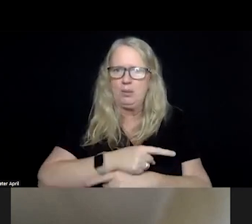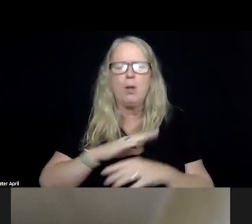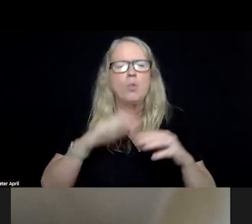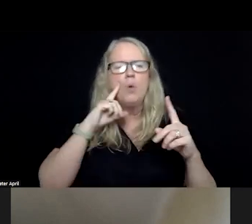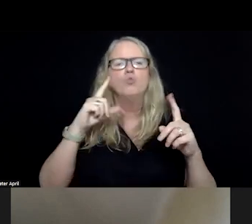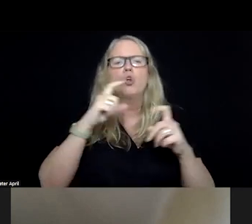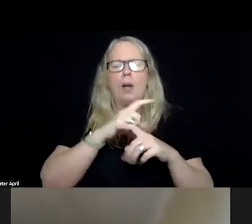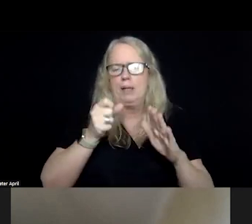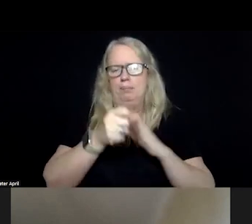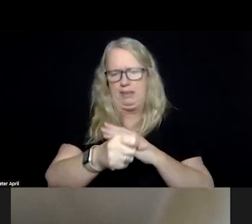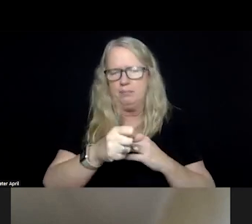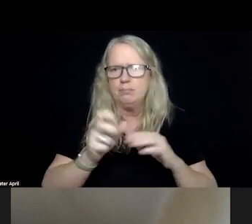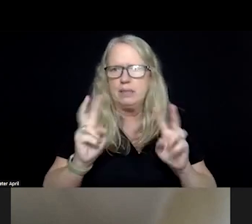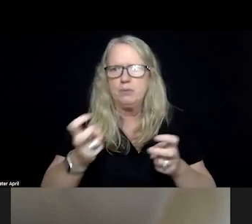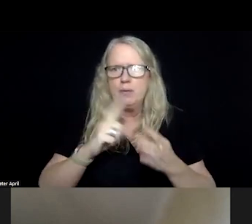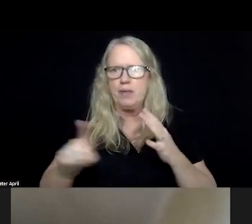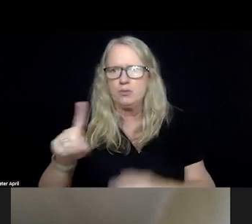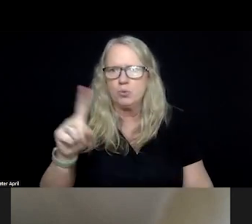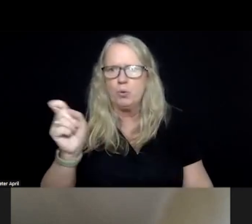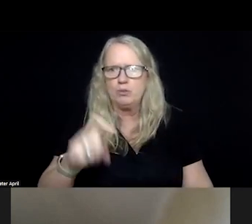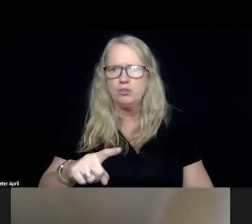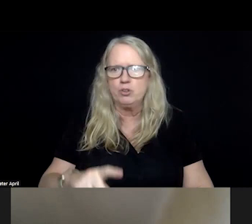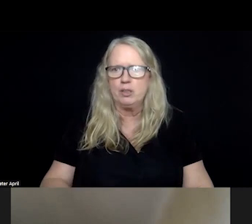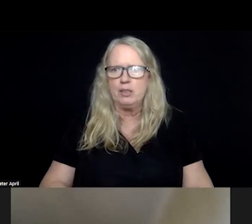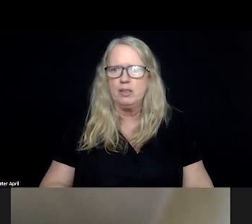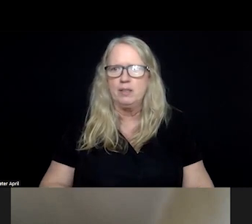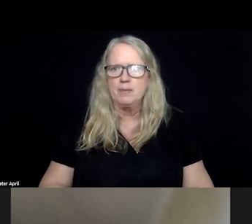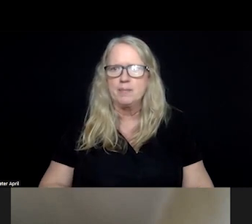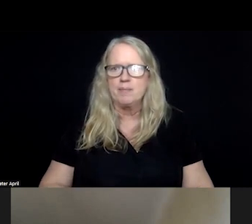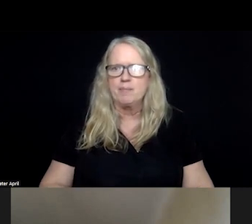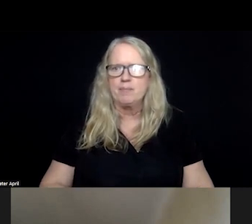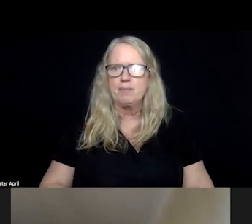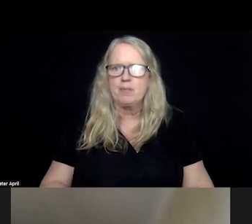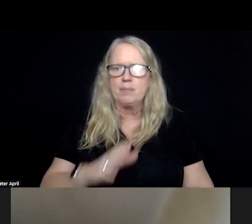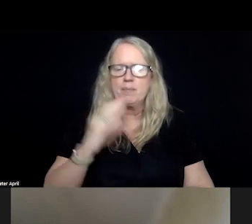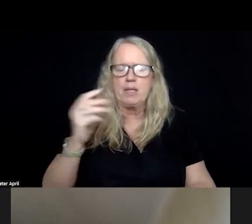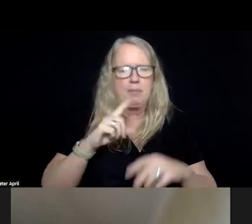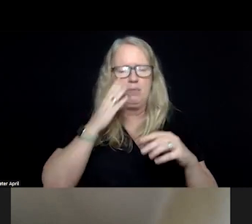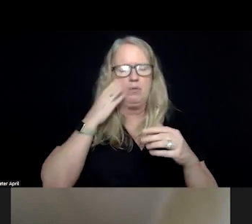ISSUES.. USUALLY, WE KNOW WITHIN THE FIRST COUPLE OR DAYS OR SO